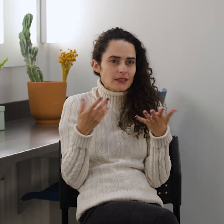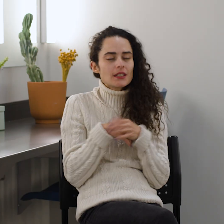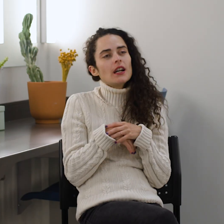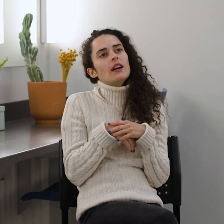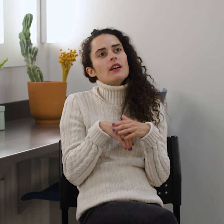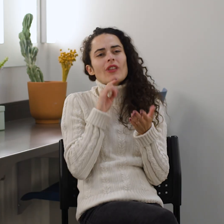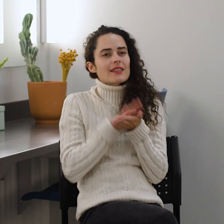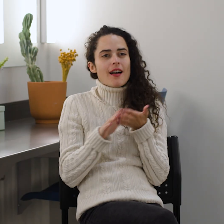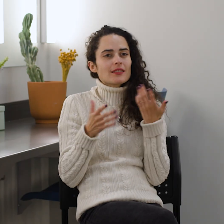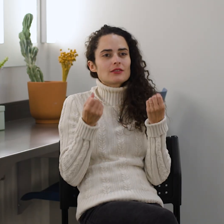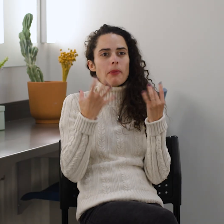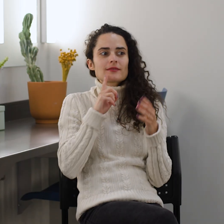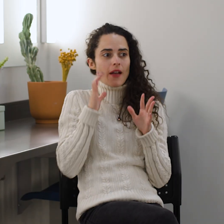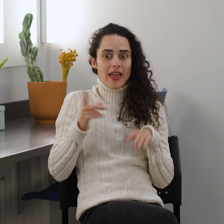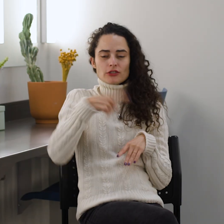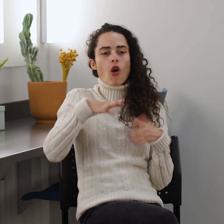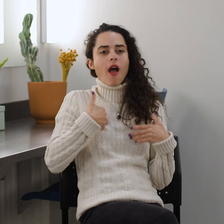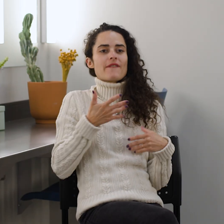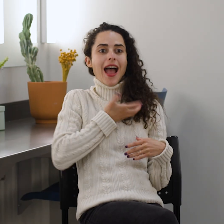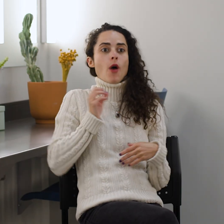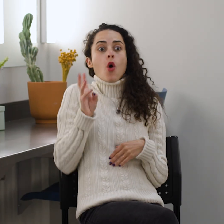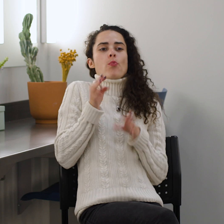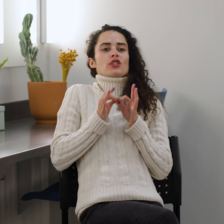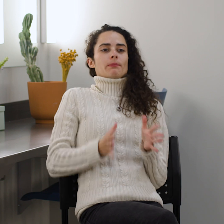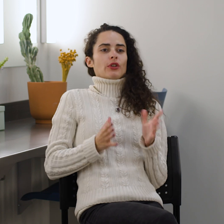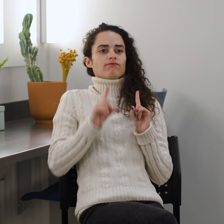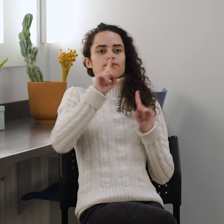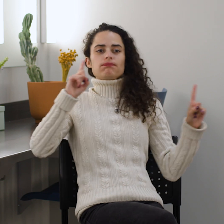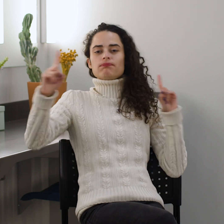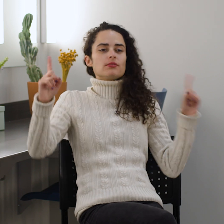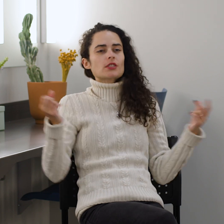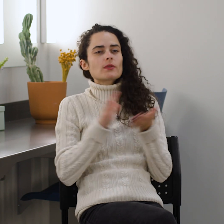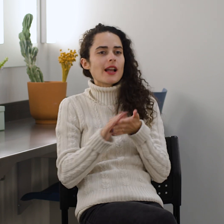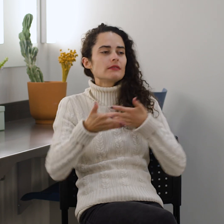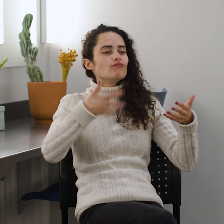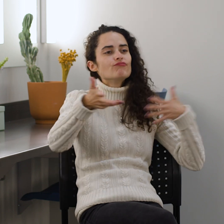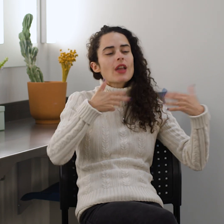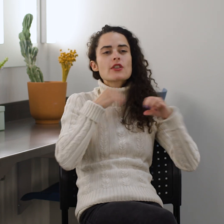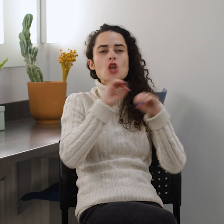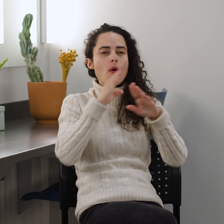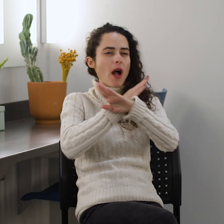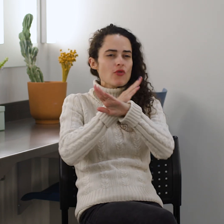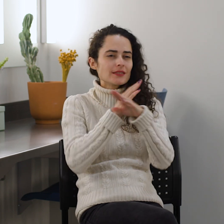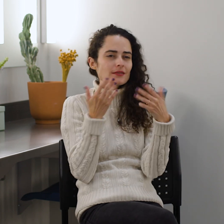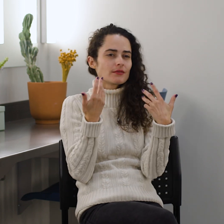in the first place, which was really nice. With so many Deaf actors, we each got an interpreter. We were able to chat easily with anyone on set without barriers.